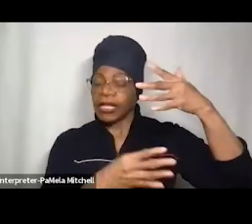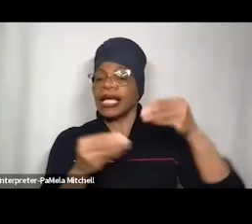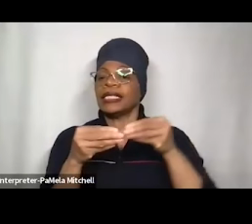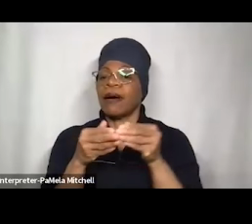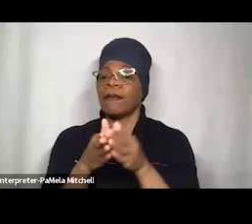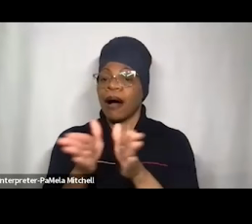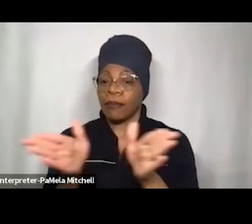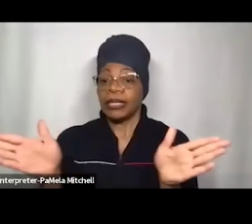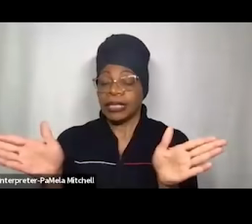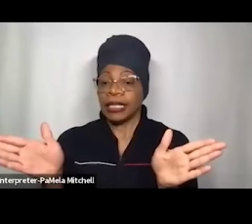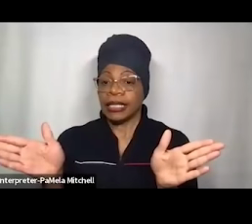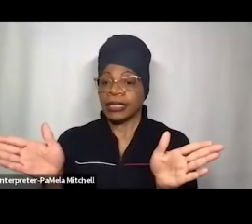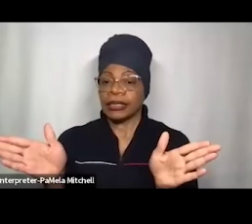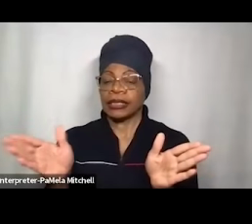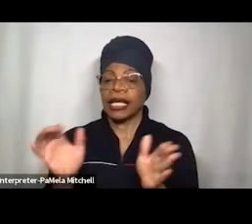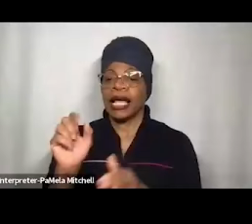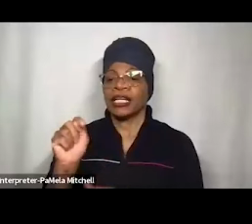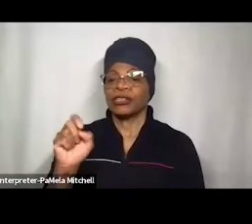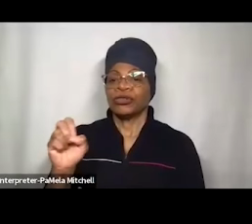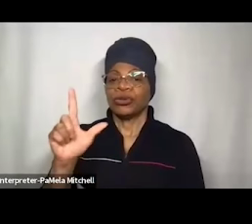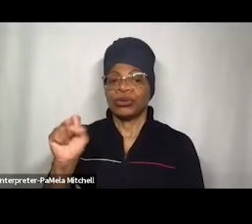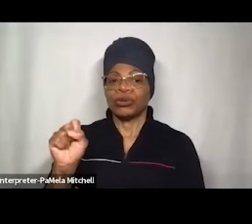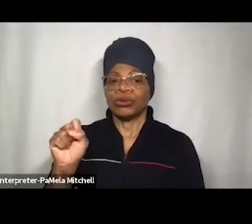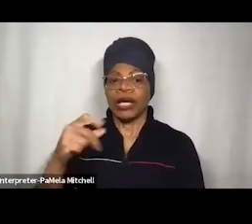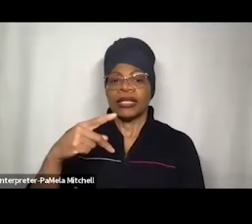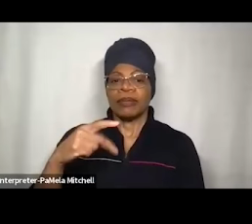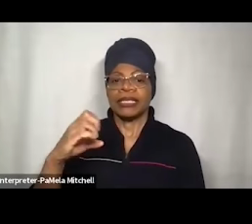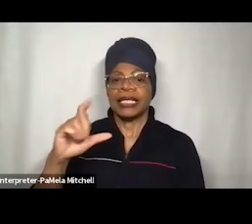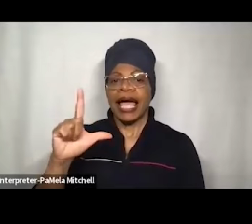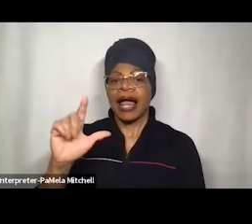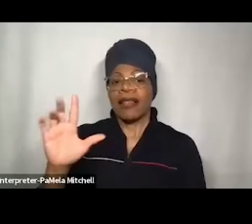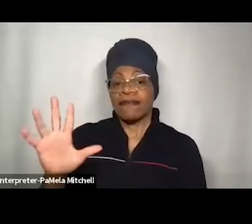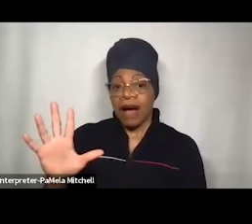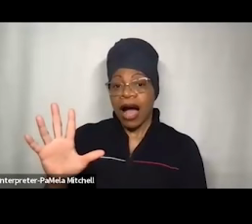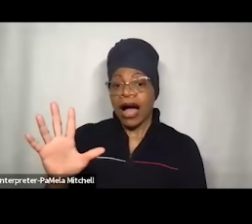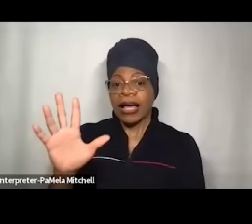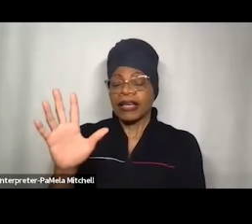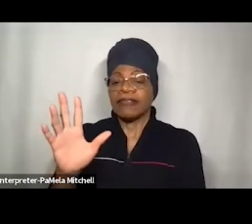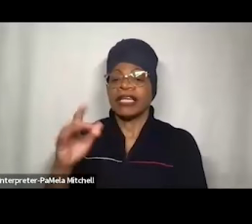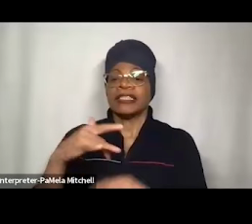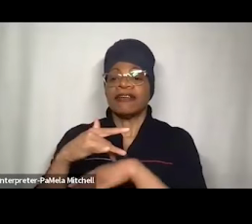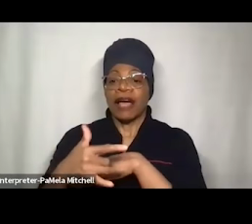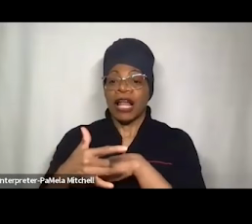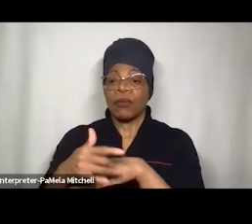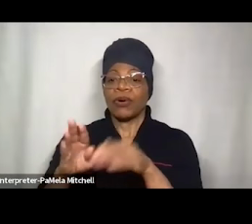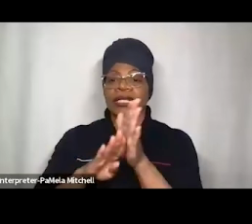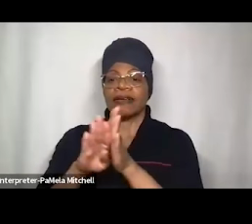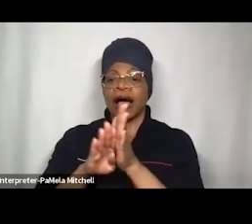The PCL-5, for example, is again mapping onto DSM-5. It's available developed by the VA system,